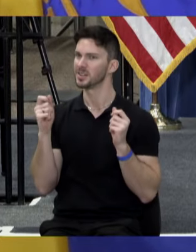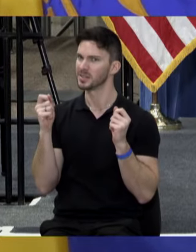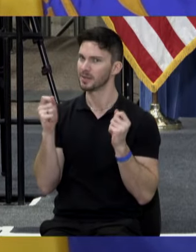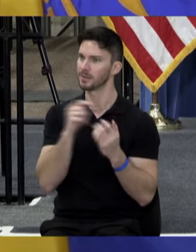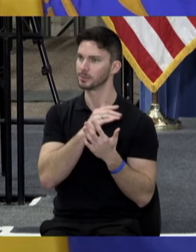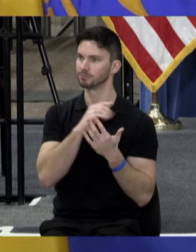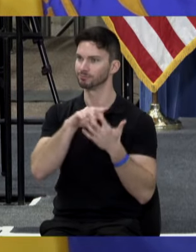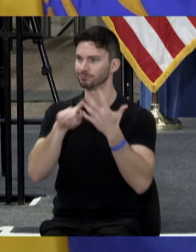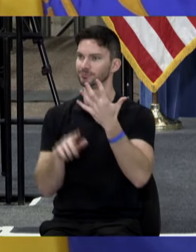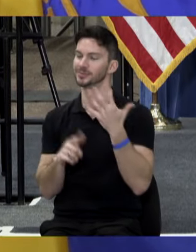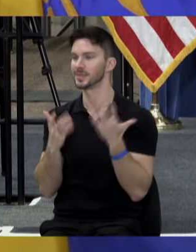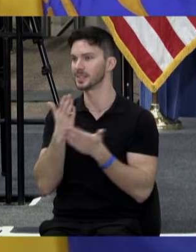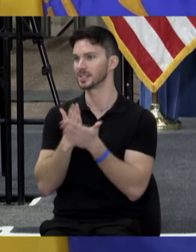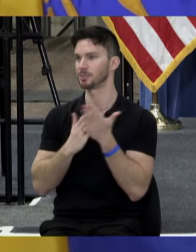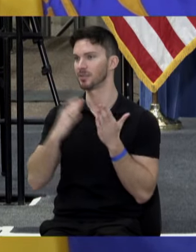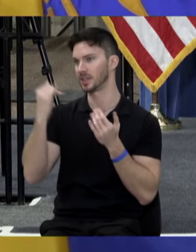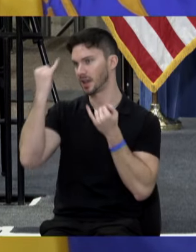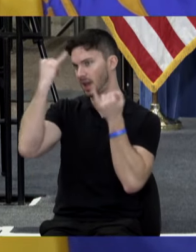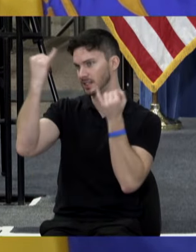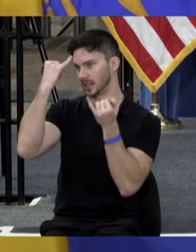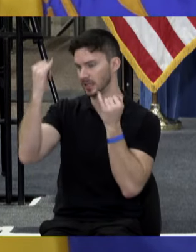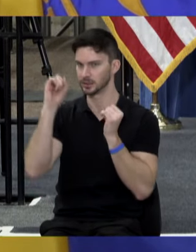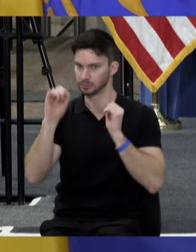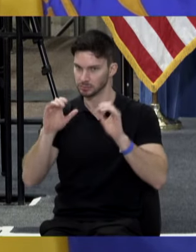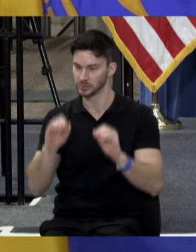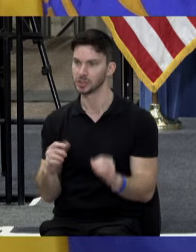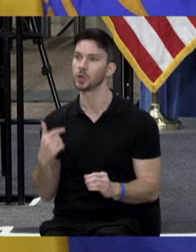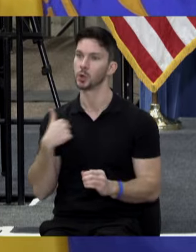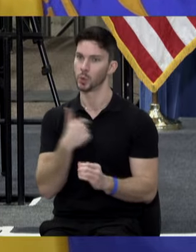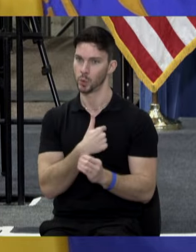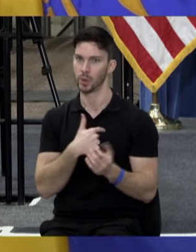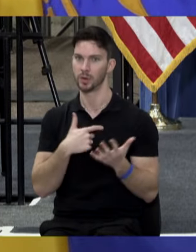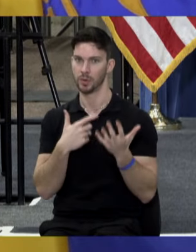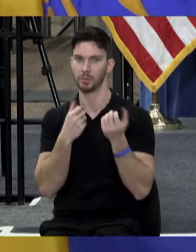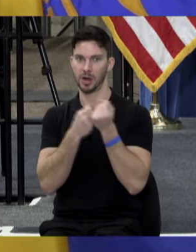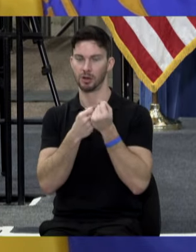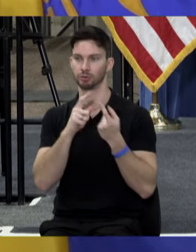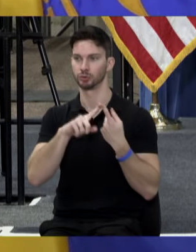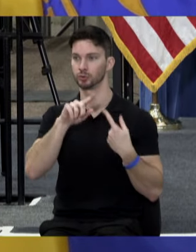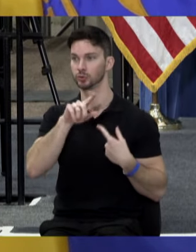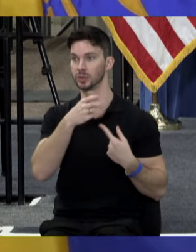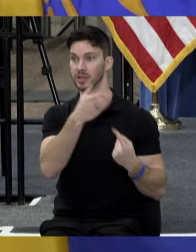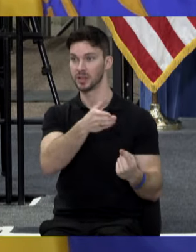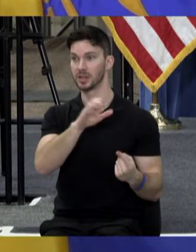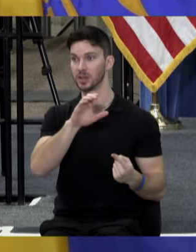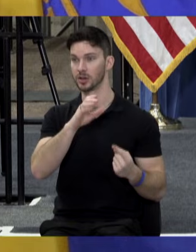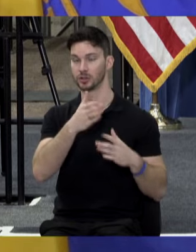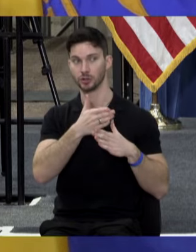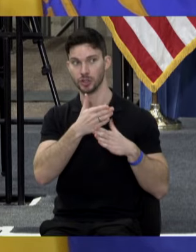level that we're proud to raise up, share, and cross pollinate across the states. The